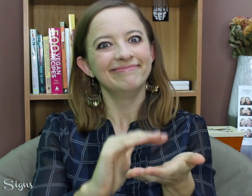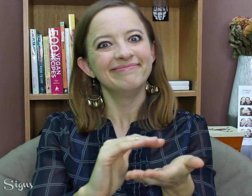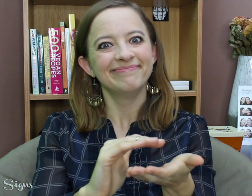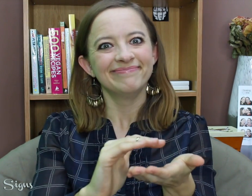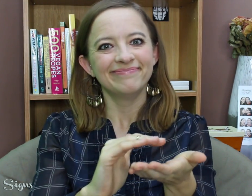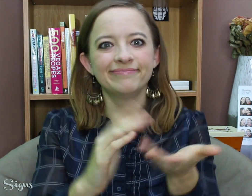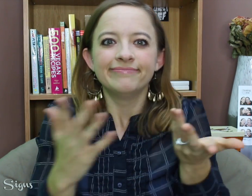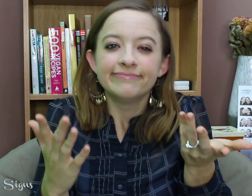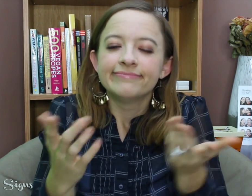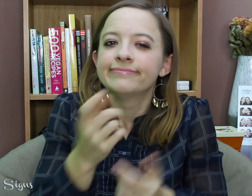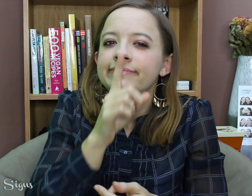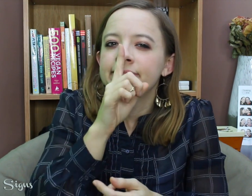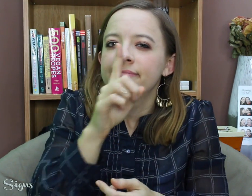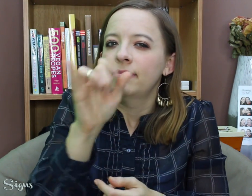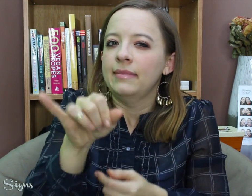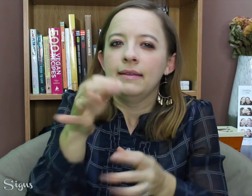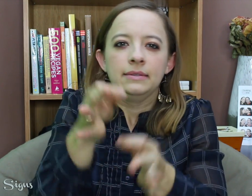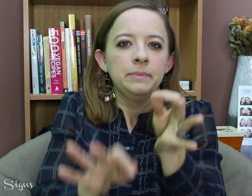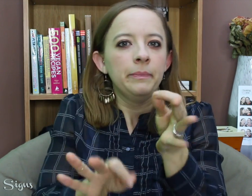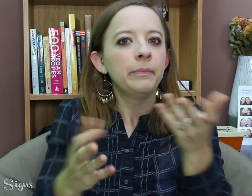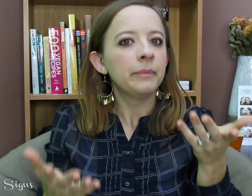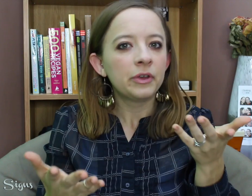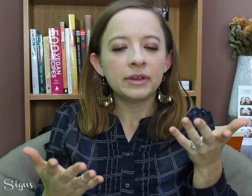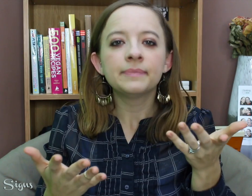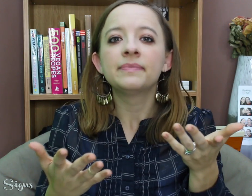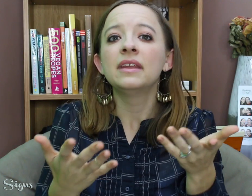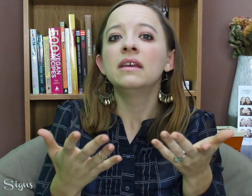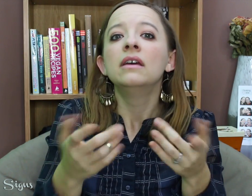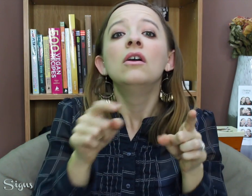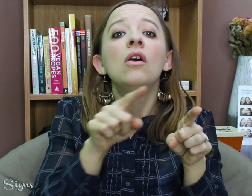then you're gonna have less work. So it's pretty much